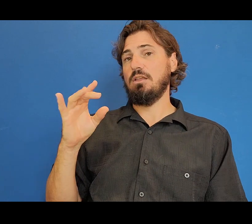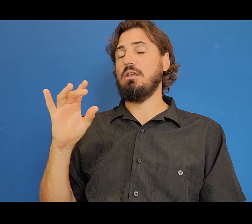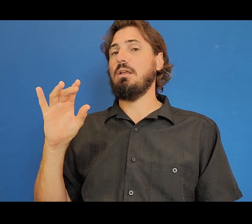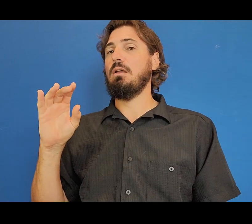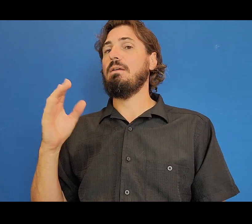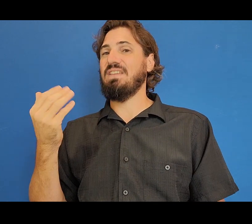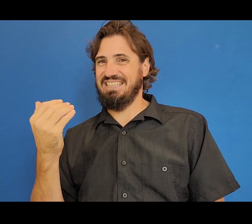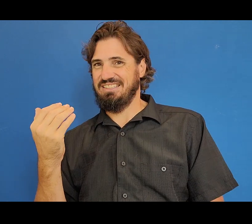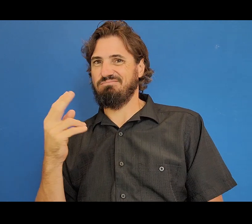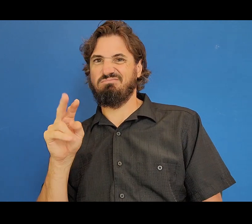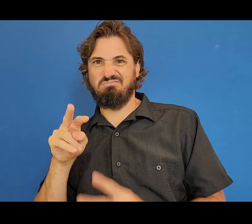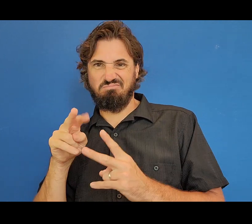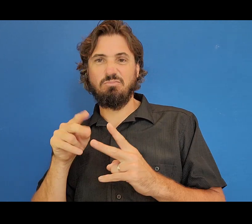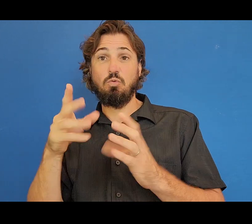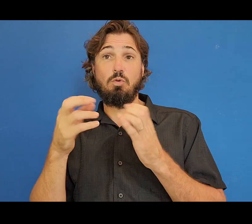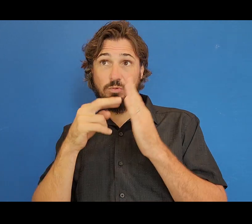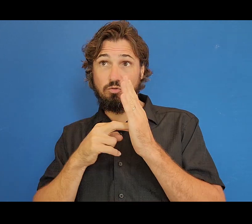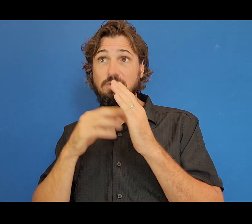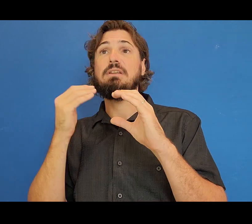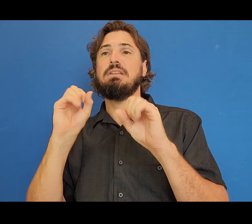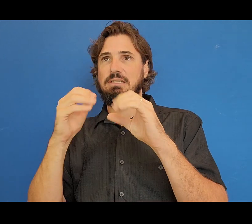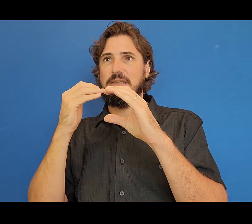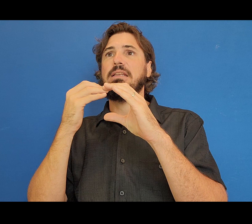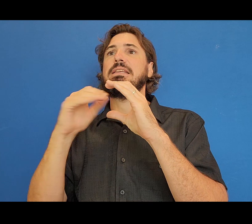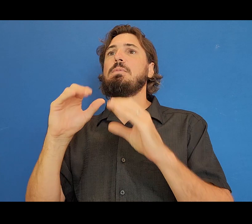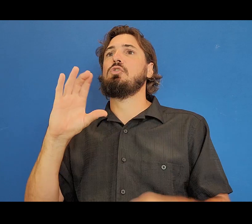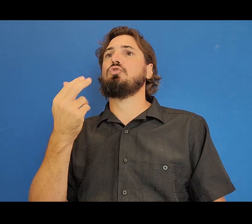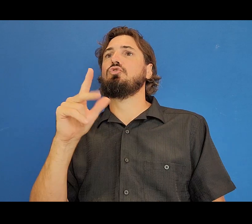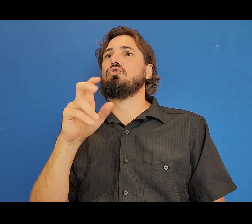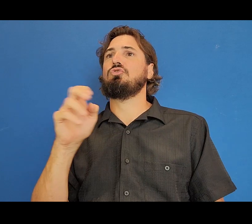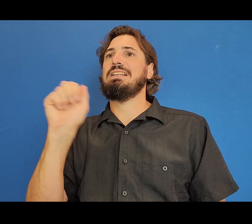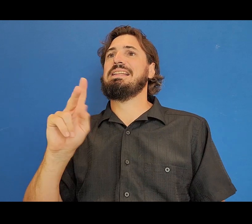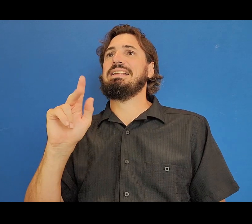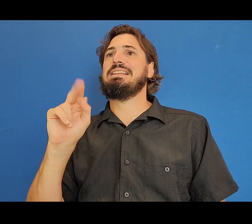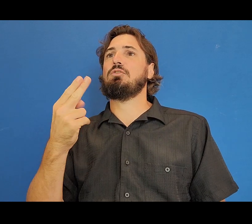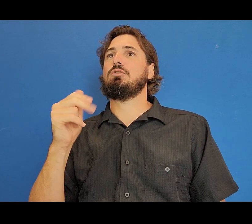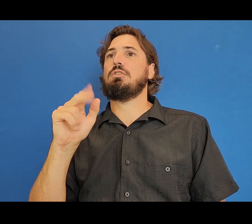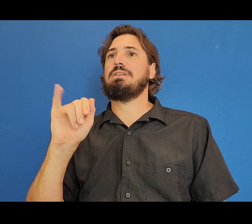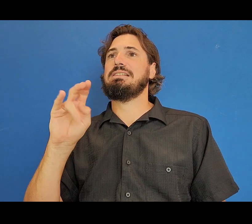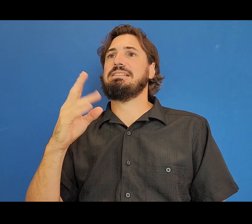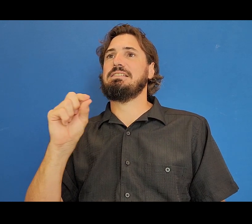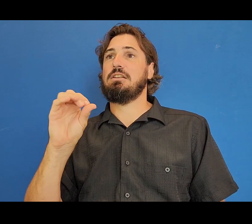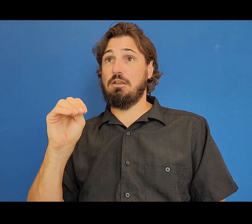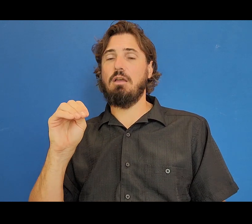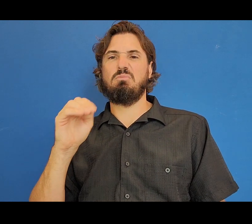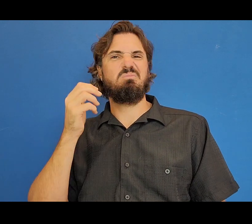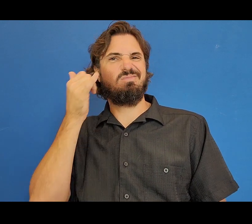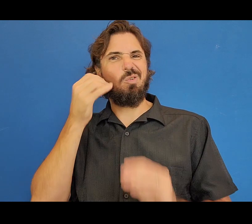To register, email charlene@KauhaneInc.com or text 808-385-3530.